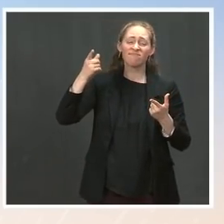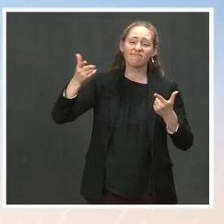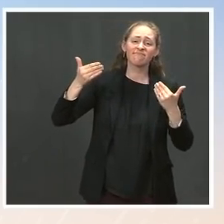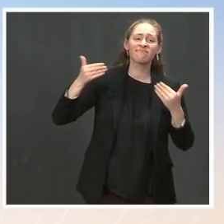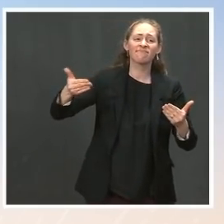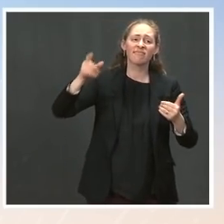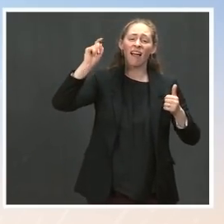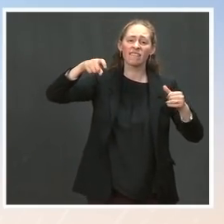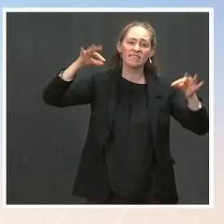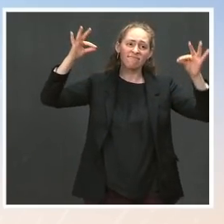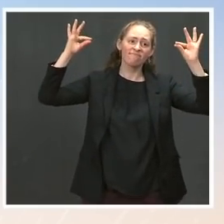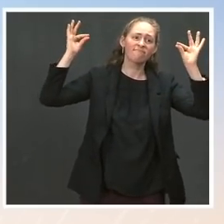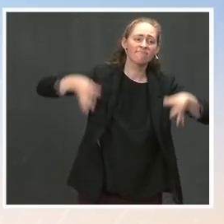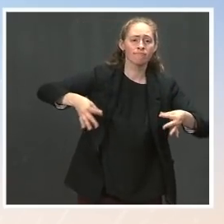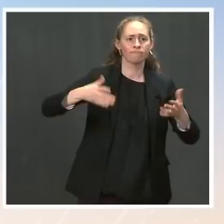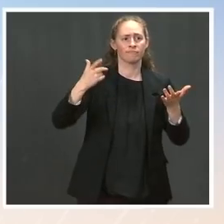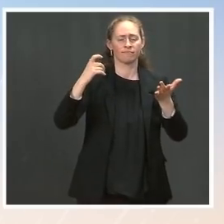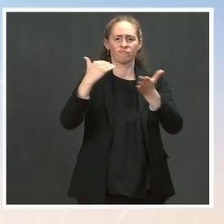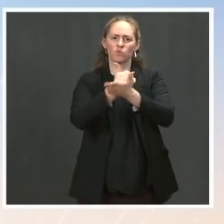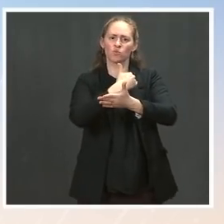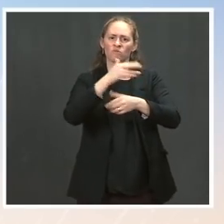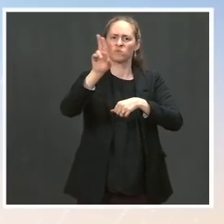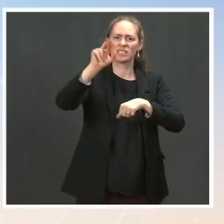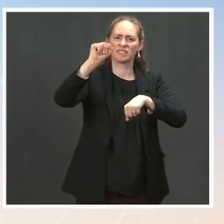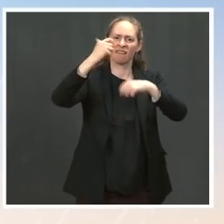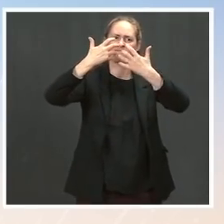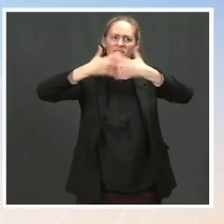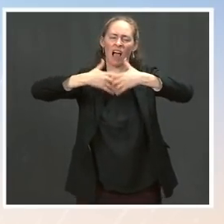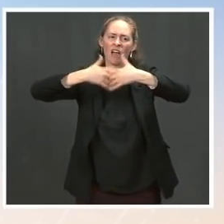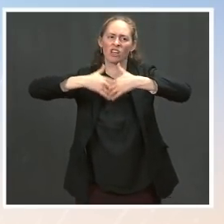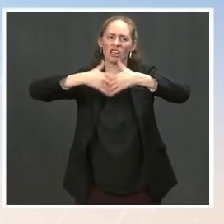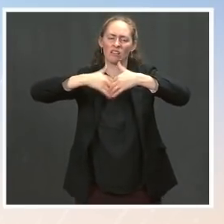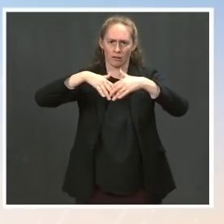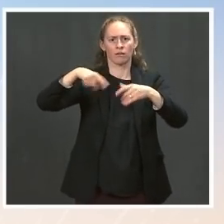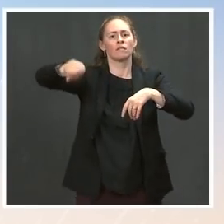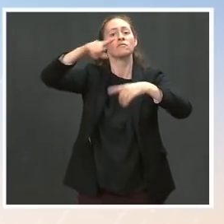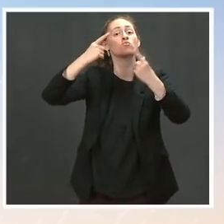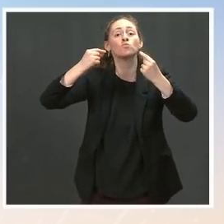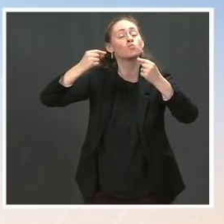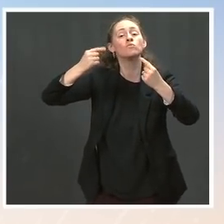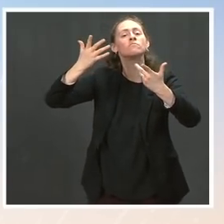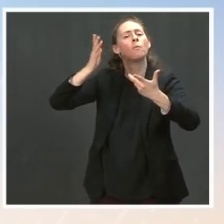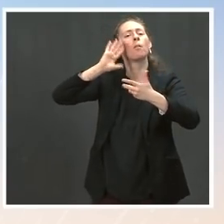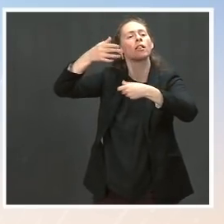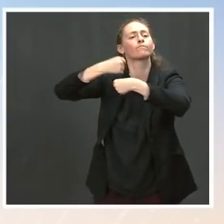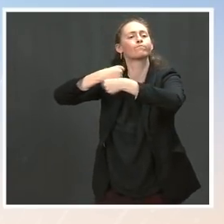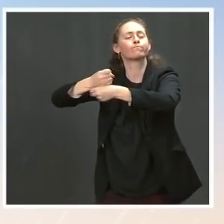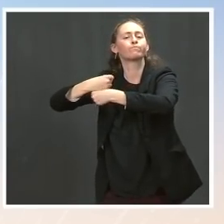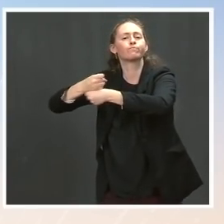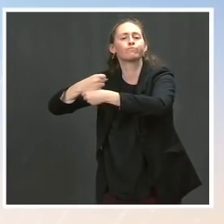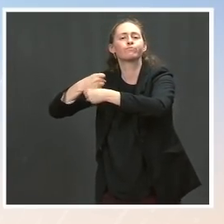and build a production line for automotive chips, given the dire shortage of such chips